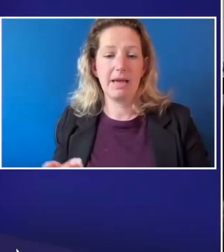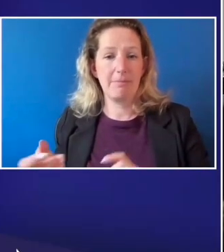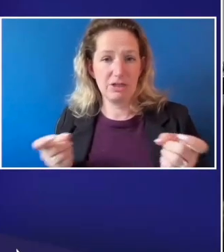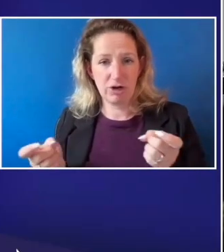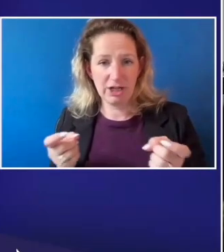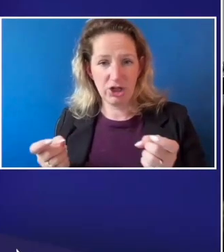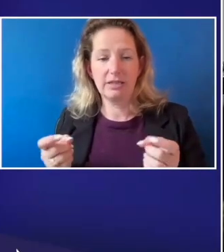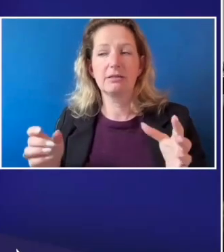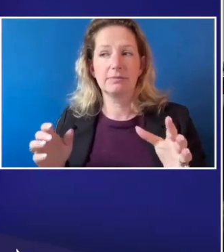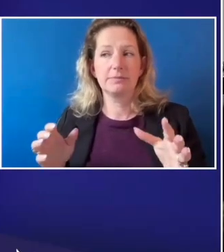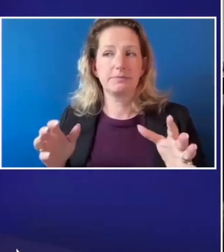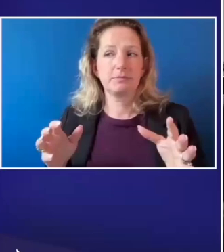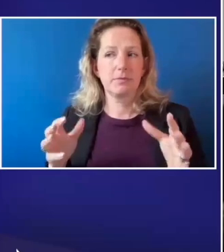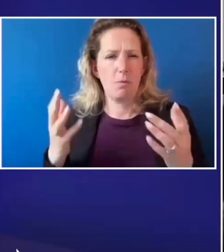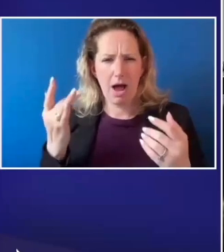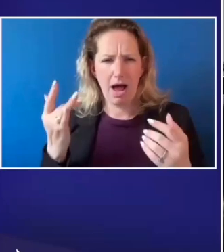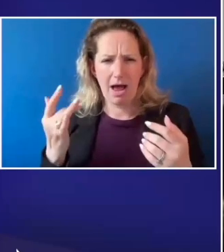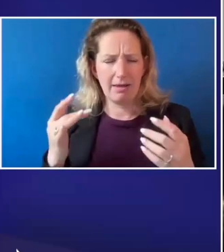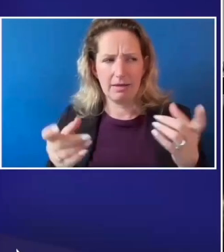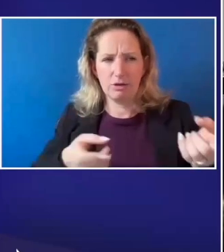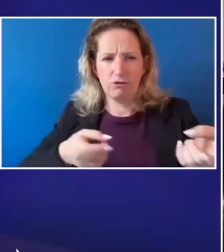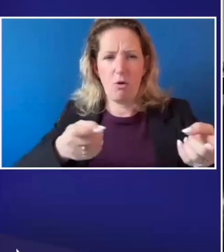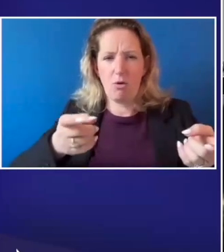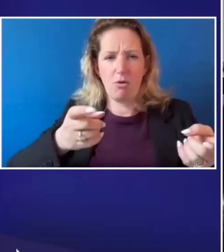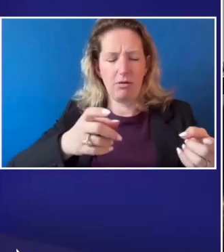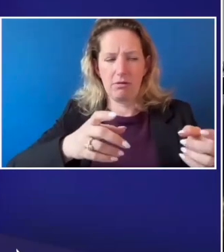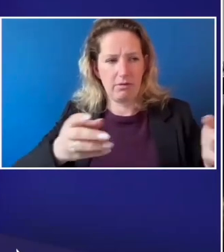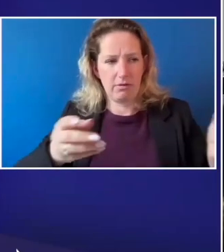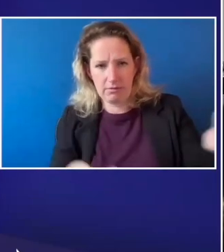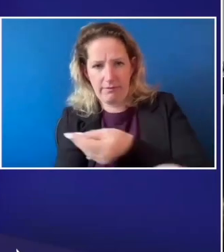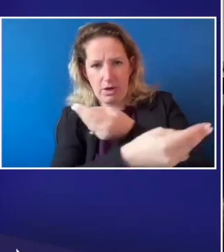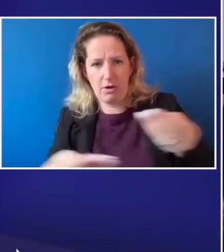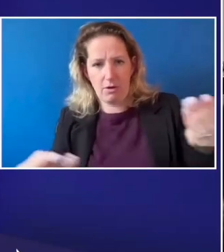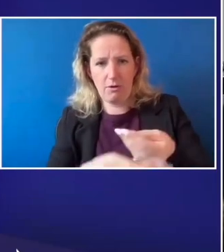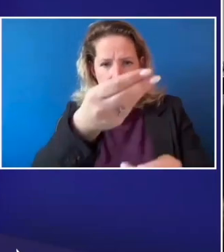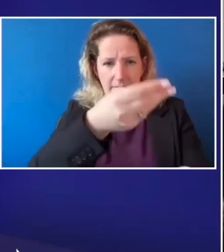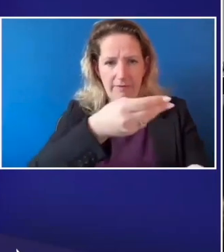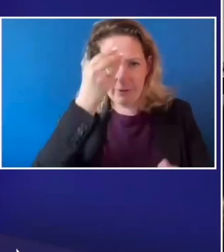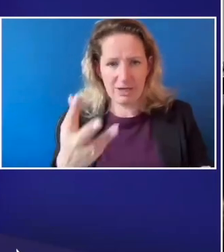information, and they select who are the individuals that agents interviews